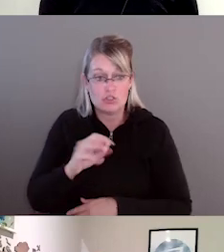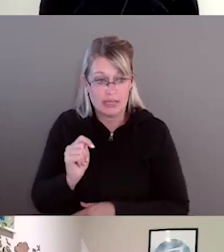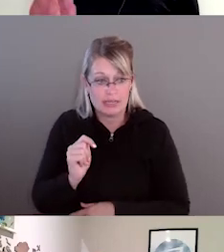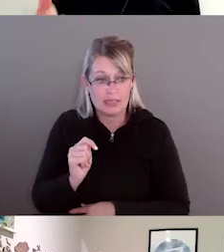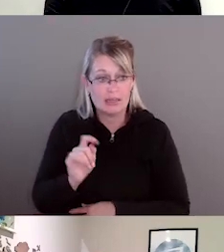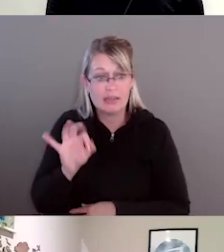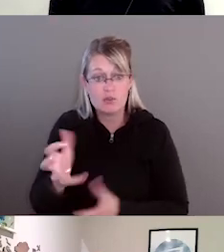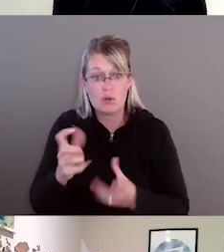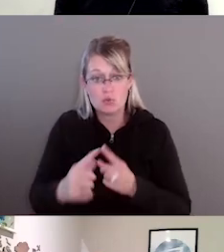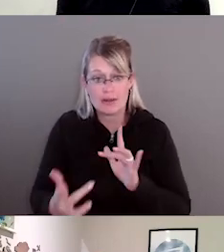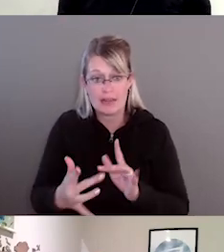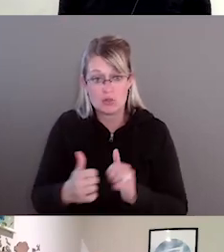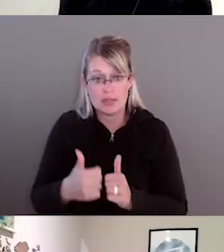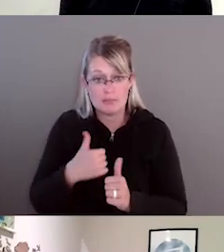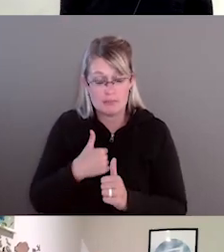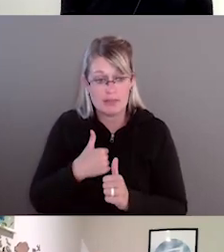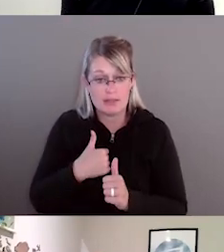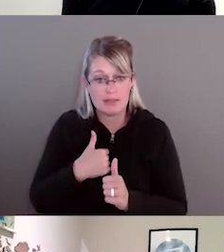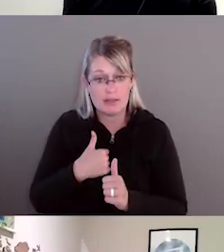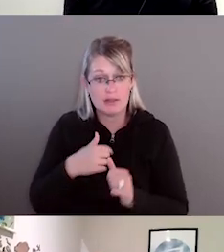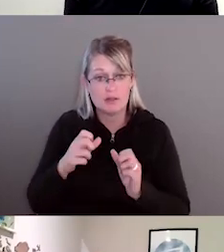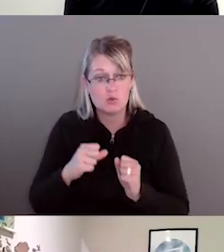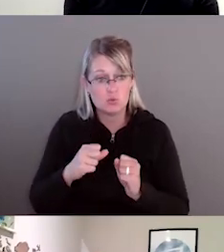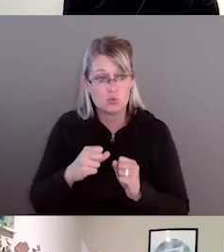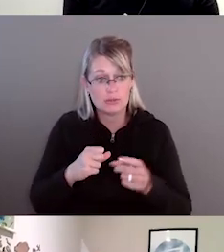you would like to connect, you can scan this QR code here and it will